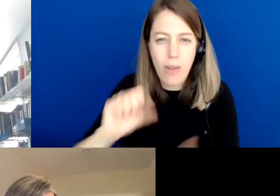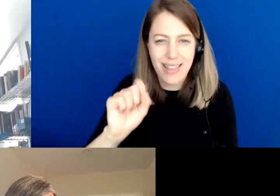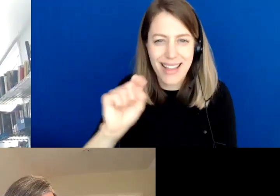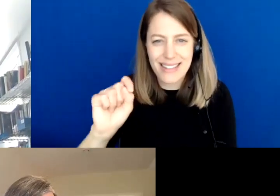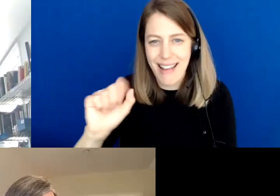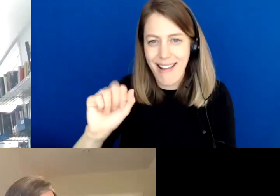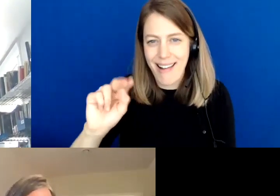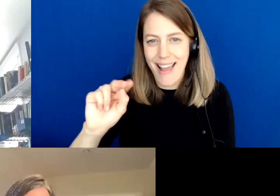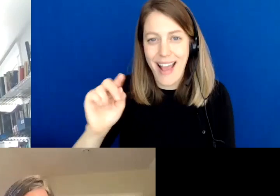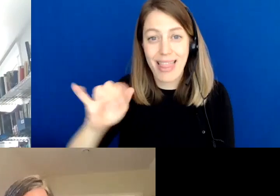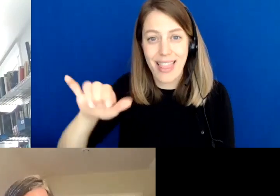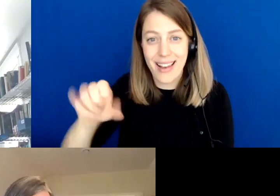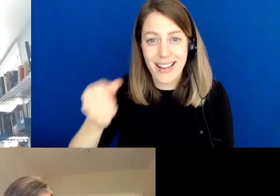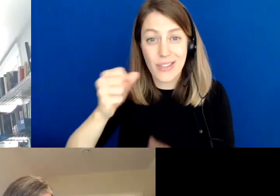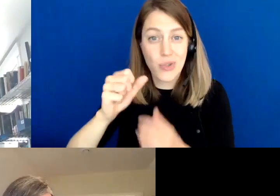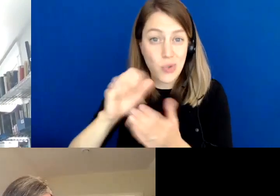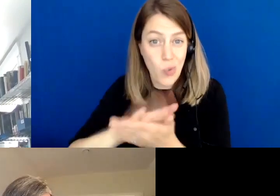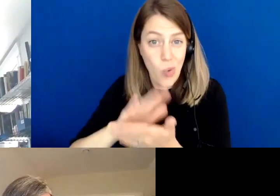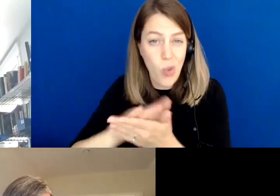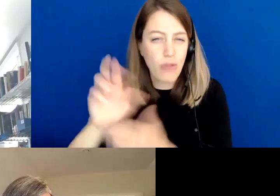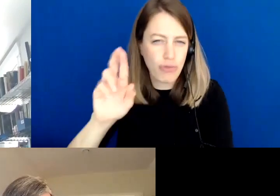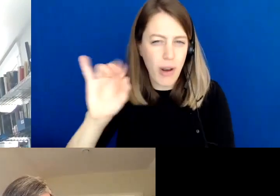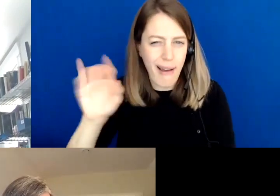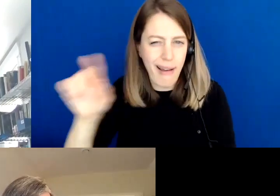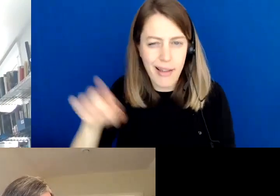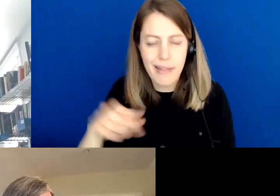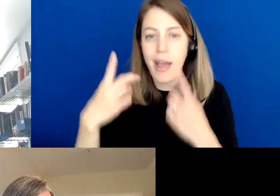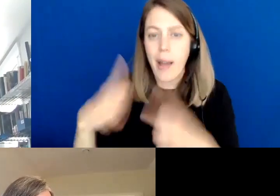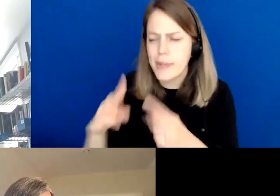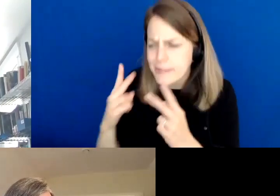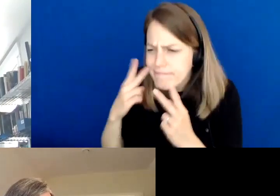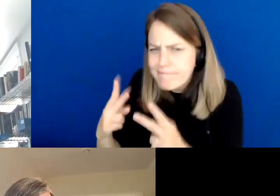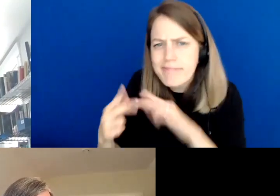They happened to look in a basement window then rushed home and told